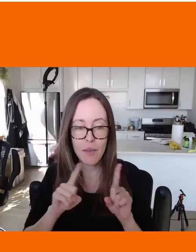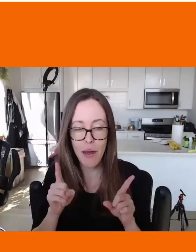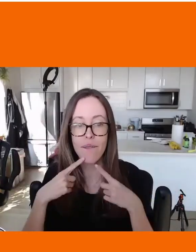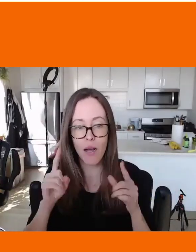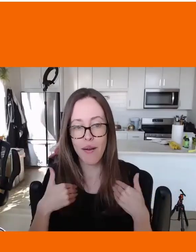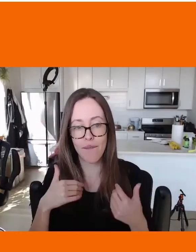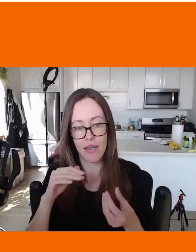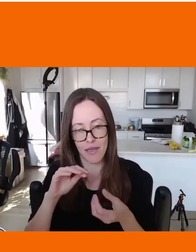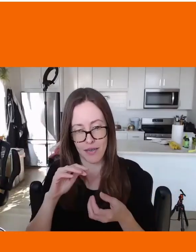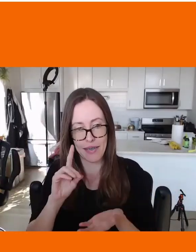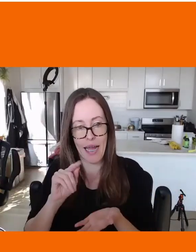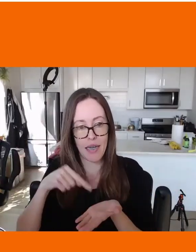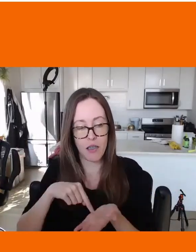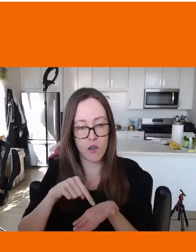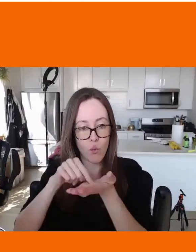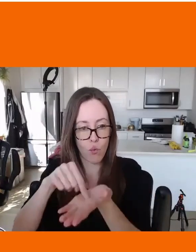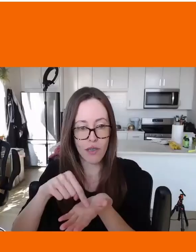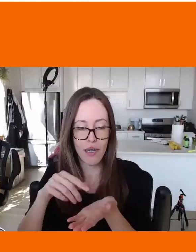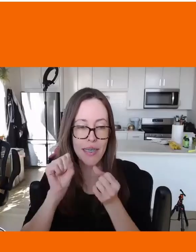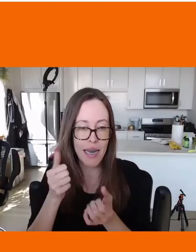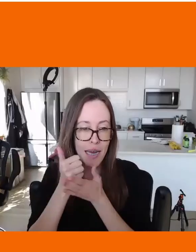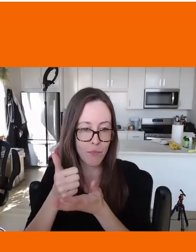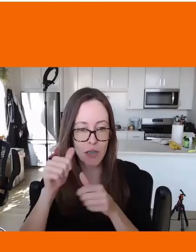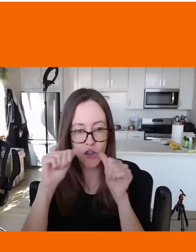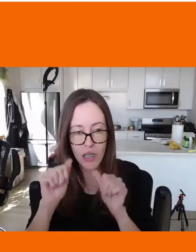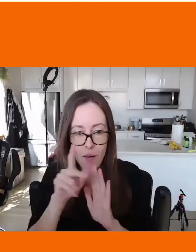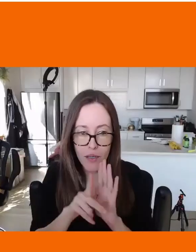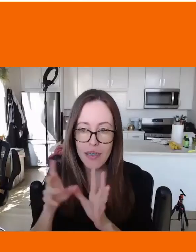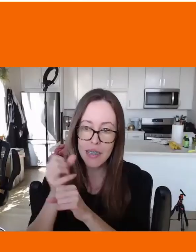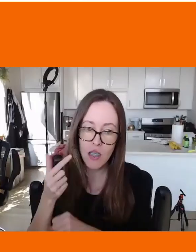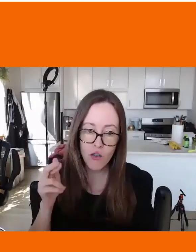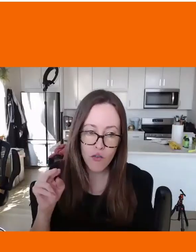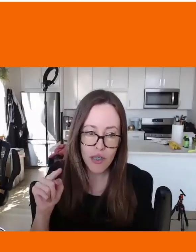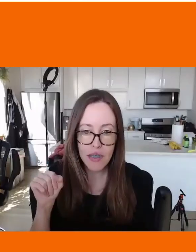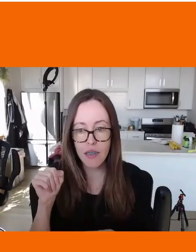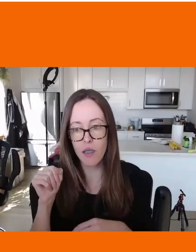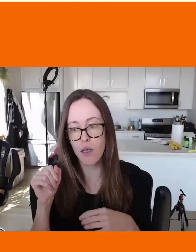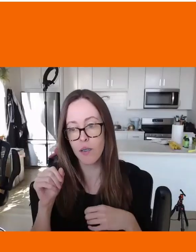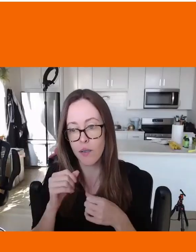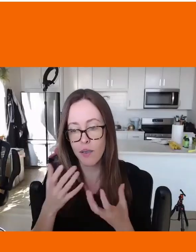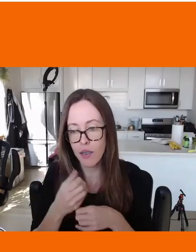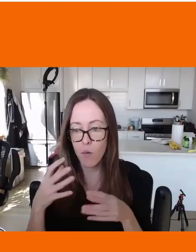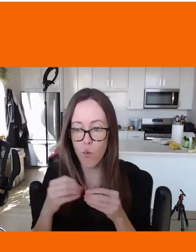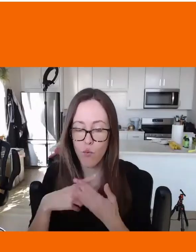seems like common sense to us, but it's good to finally have data and evidence to prove that. That helps shape policy and get grants